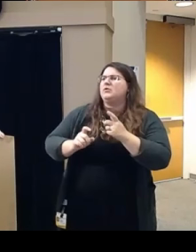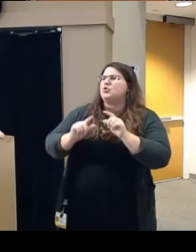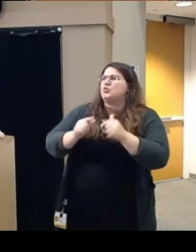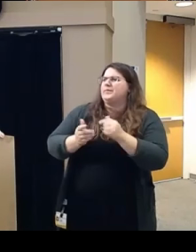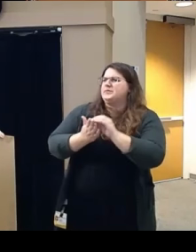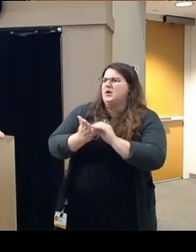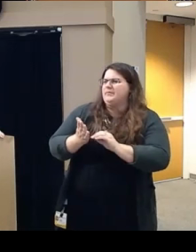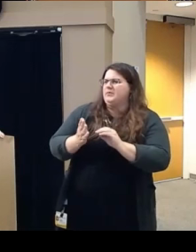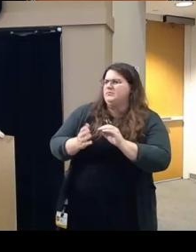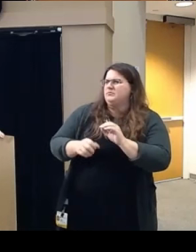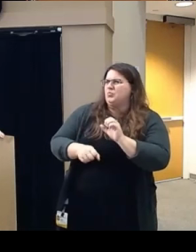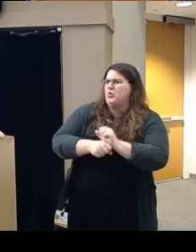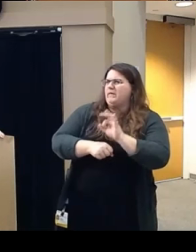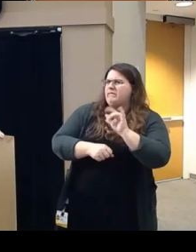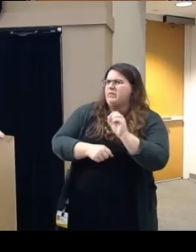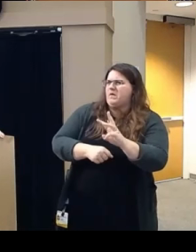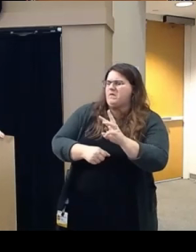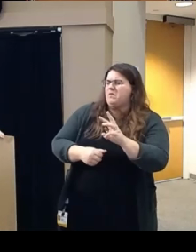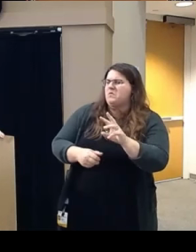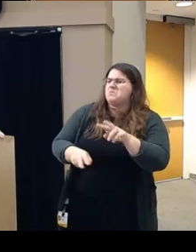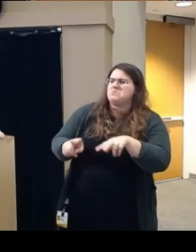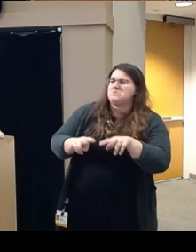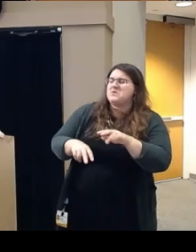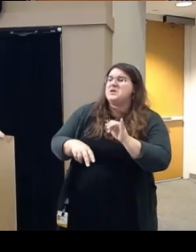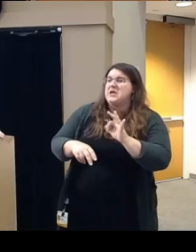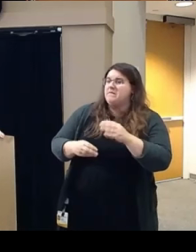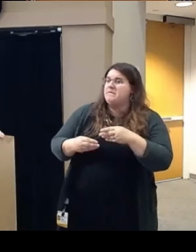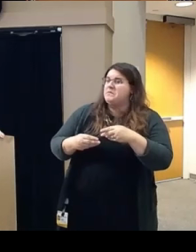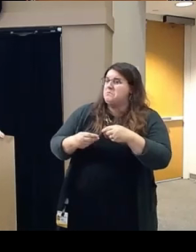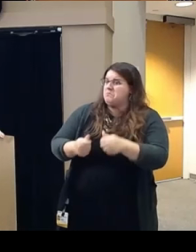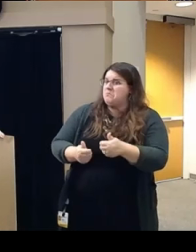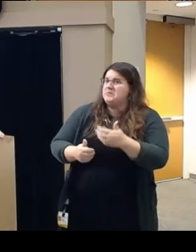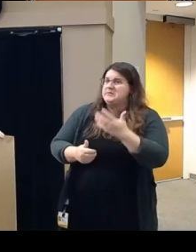um and we may decide to expand the roll out in the future depending on how that goes um but the